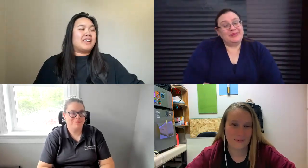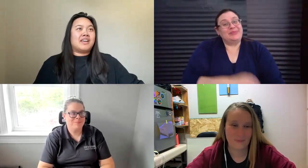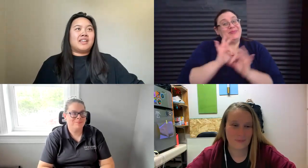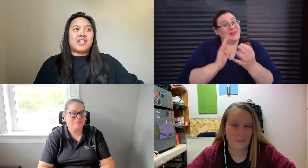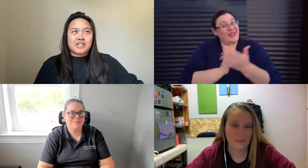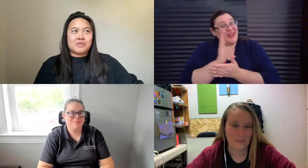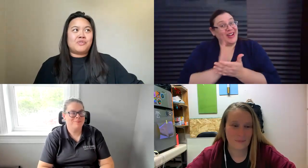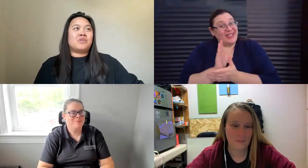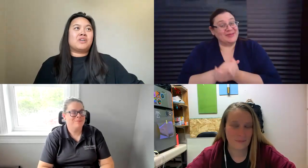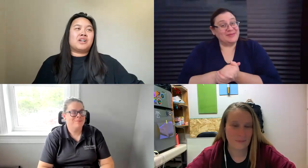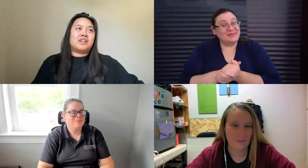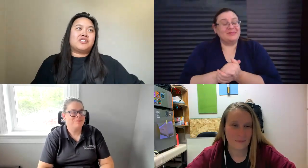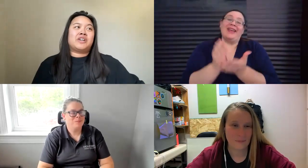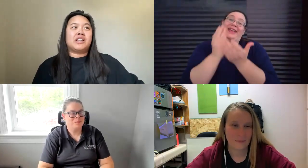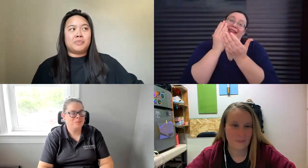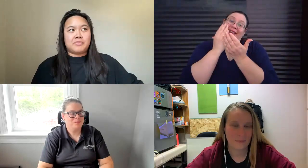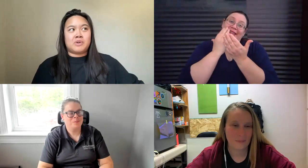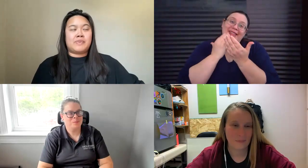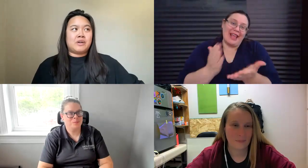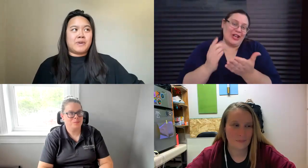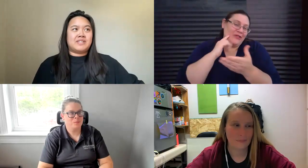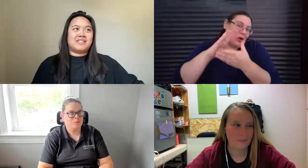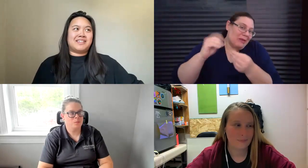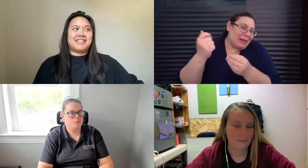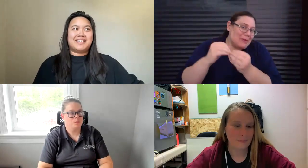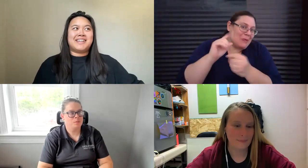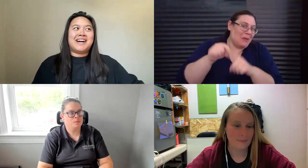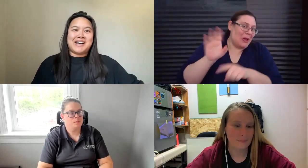Thank you for sharing a little bit more about your businesses.